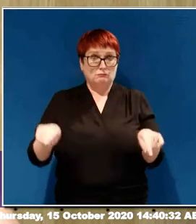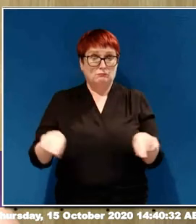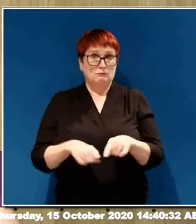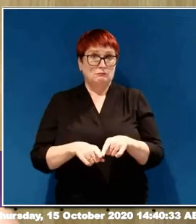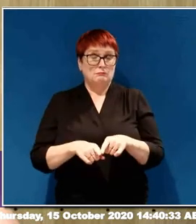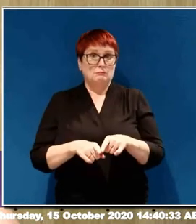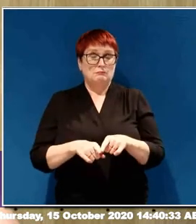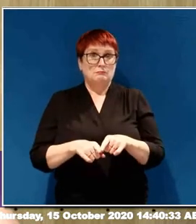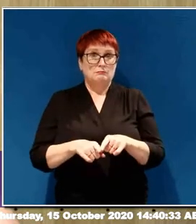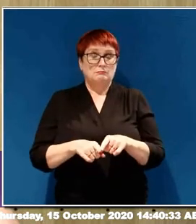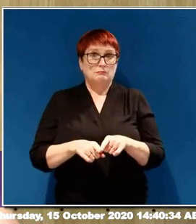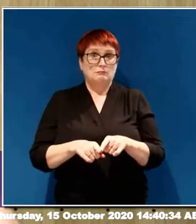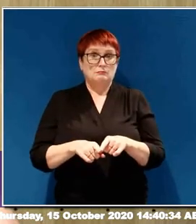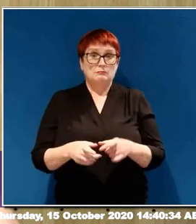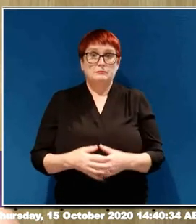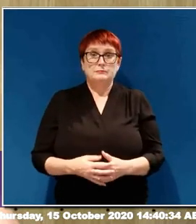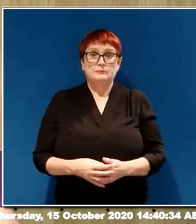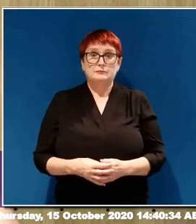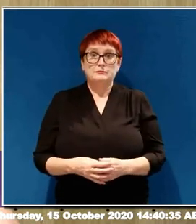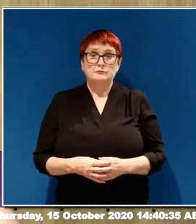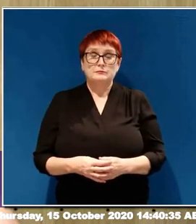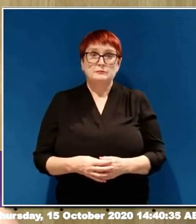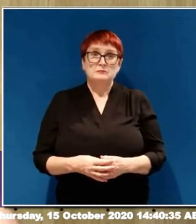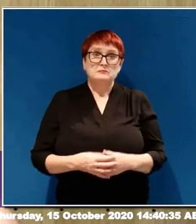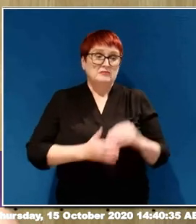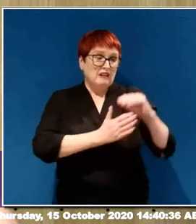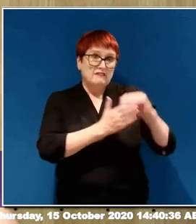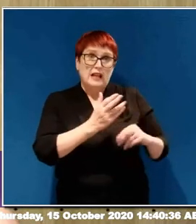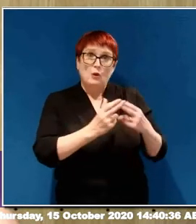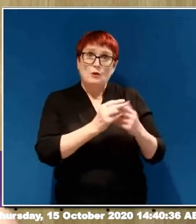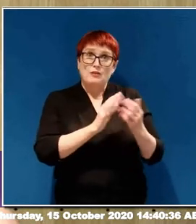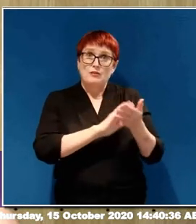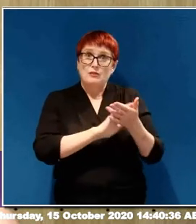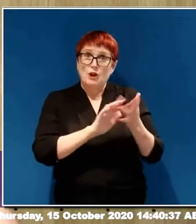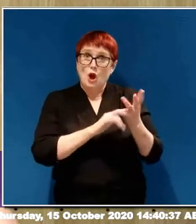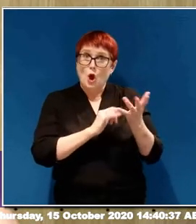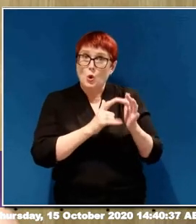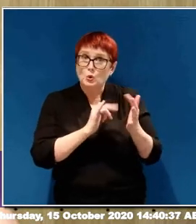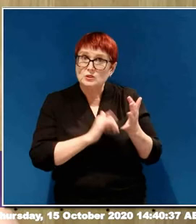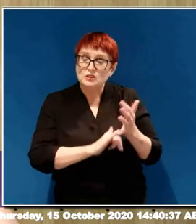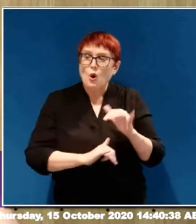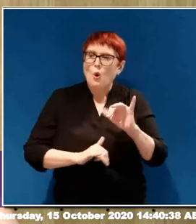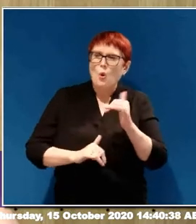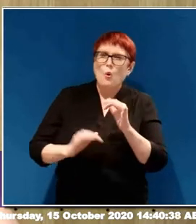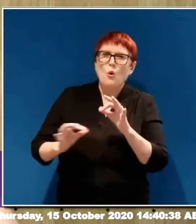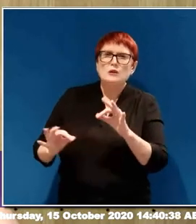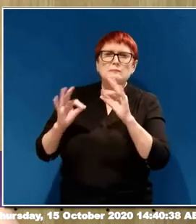a HOSES or a special education teacher? OK.